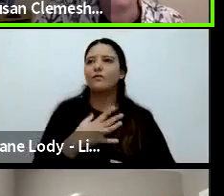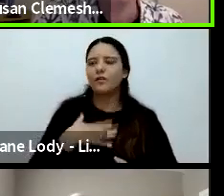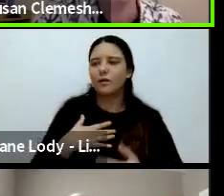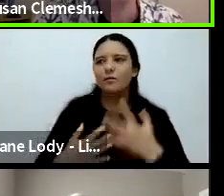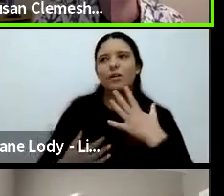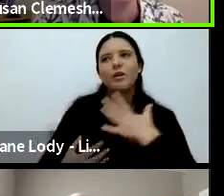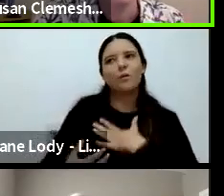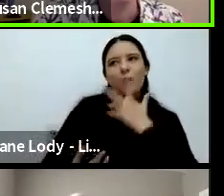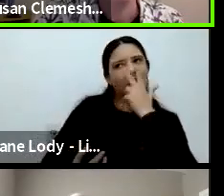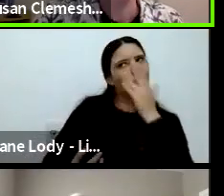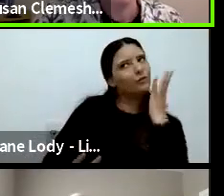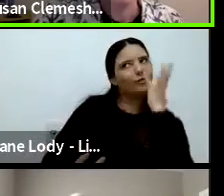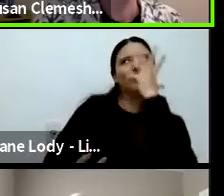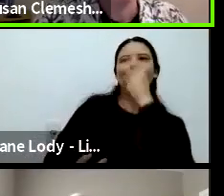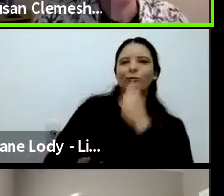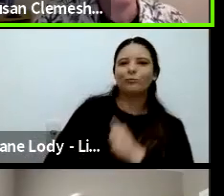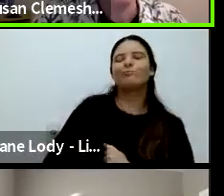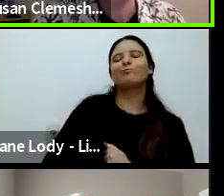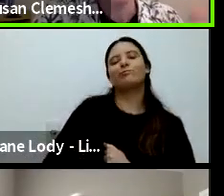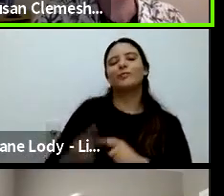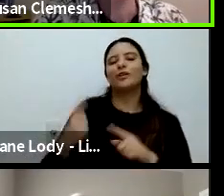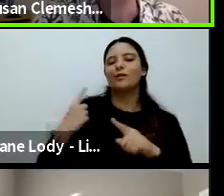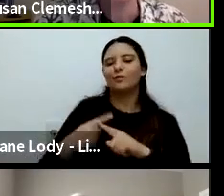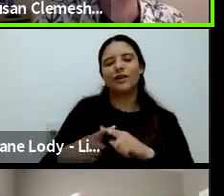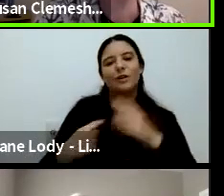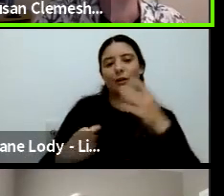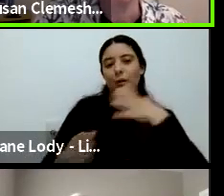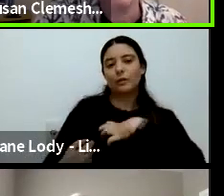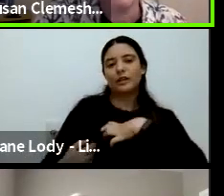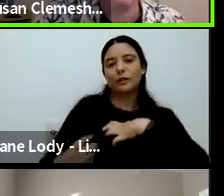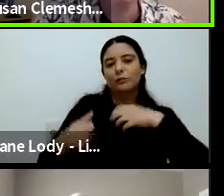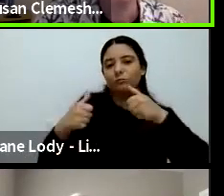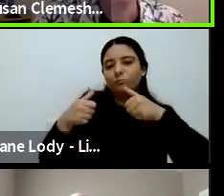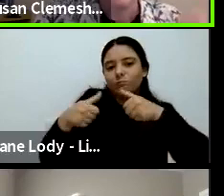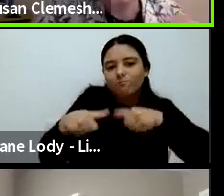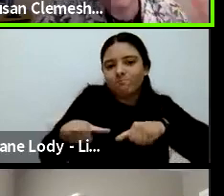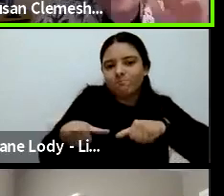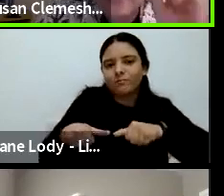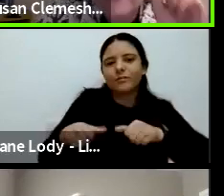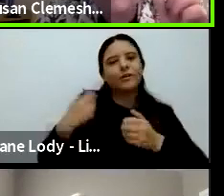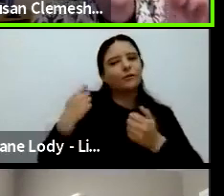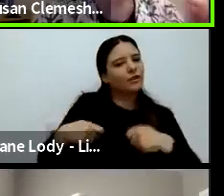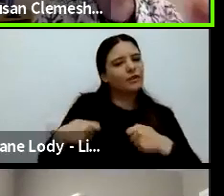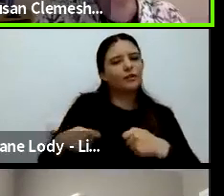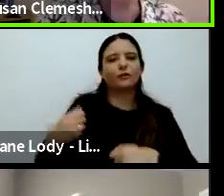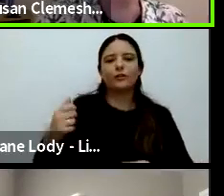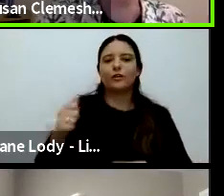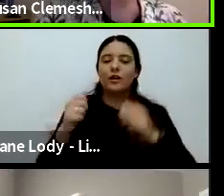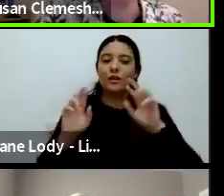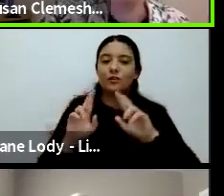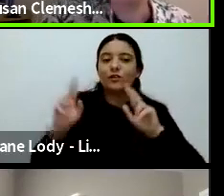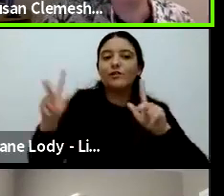that. hat I belong here and that hat I belong here and that I students they see life. differently